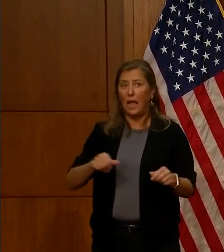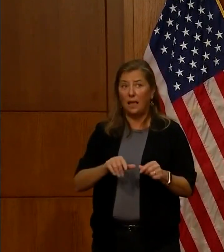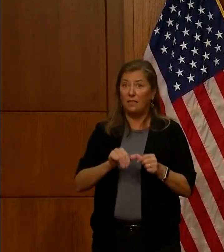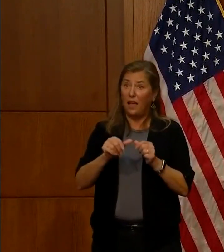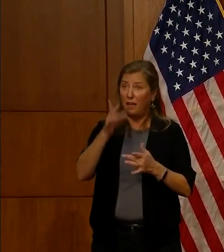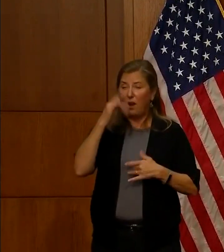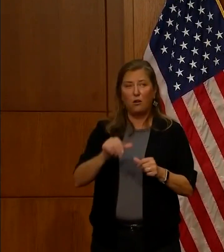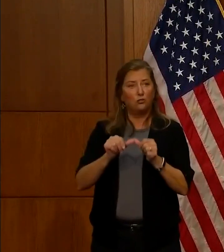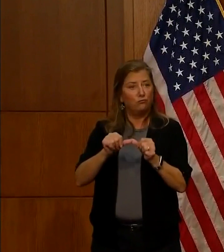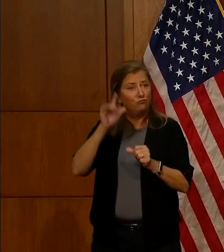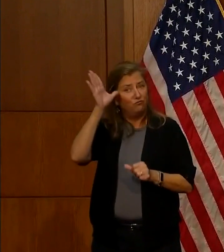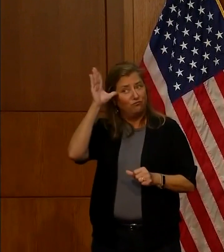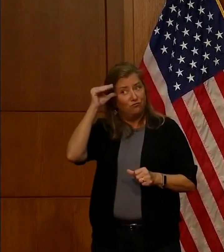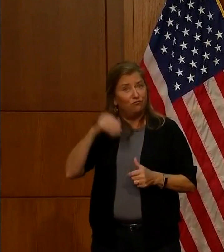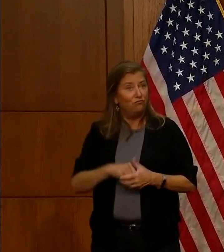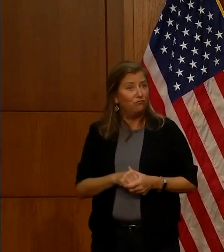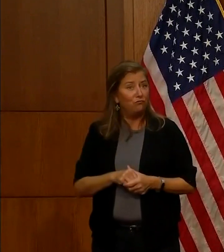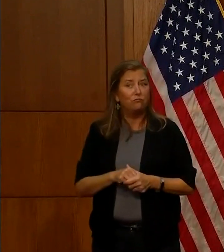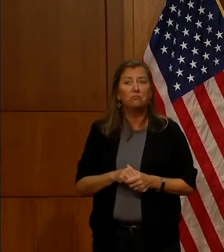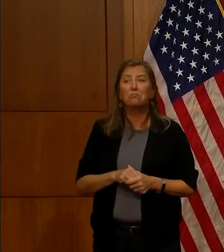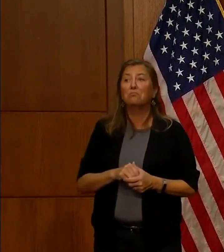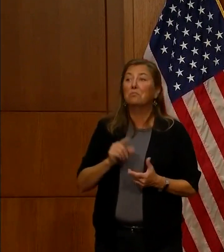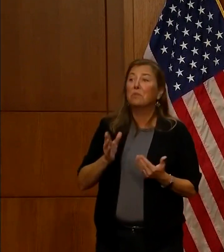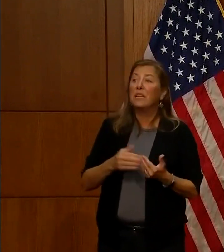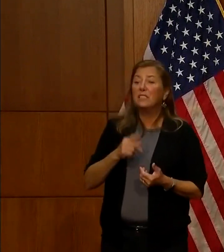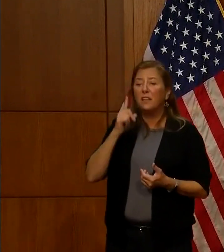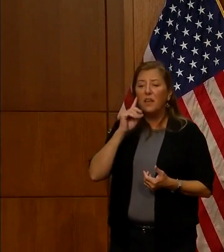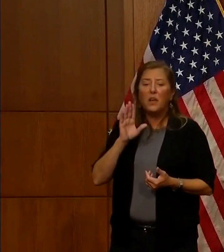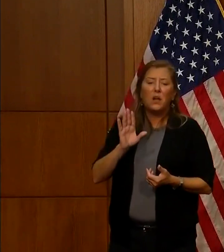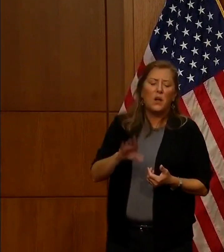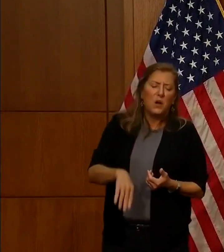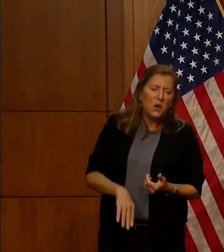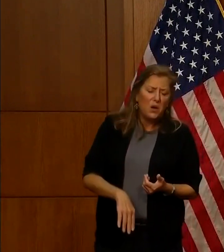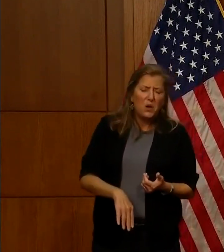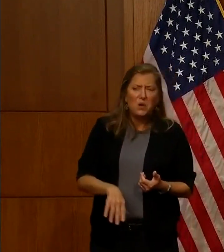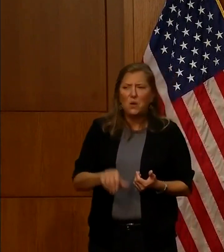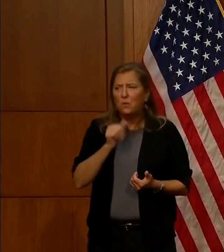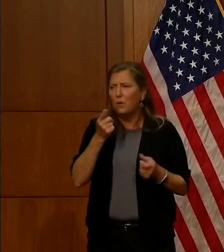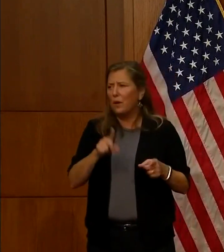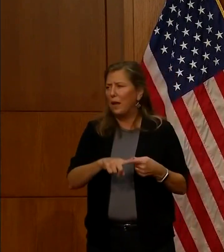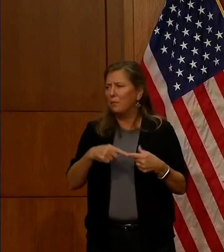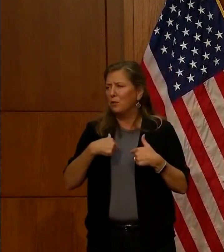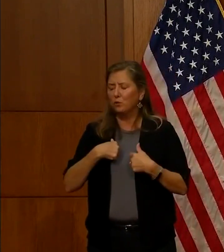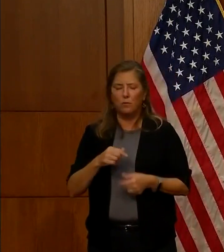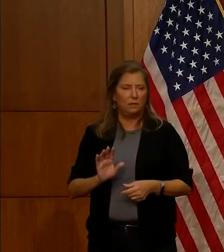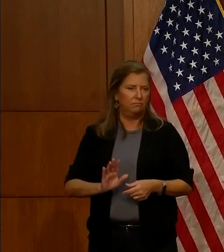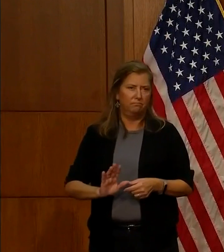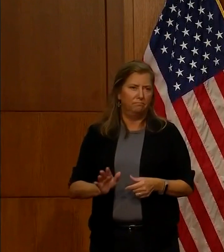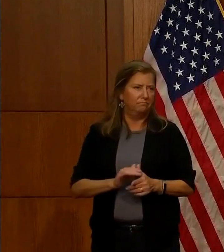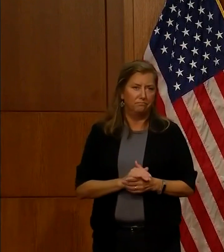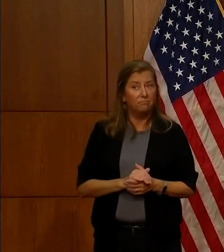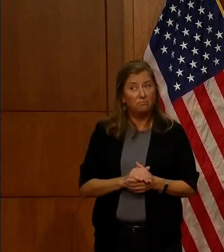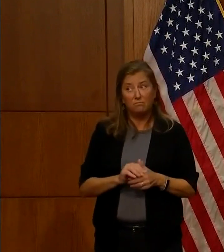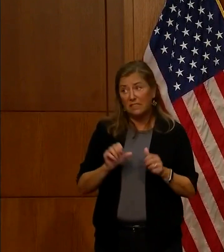CONTAGIOUS AND IT IS VERY STUBBORN. IT'S TOO EASY TO